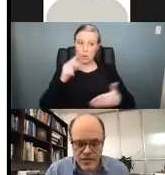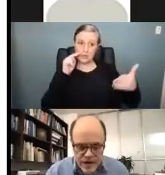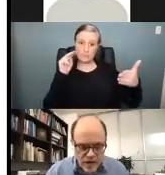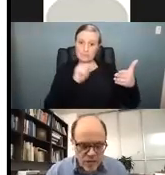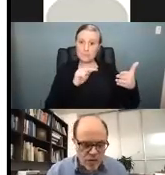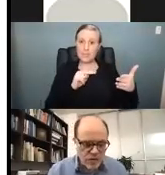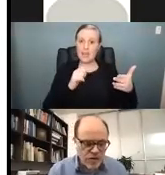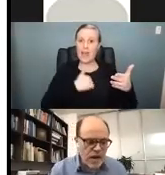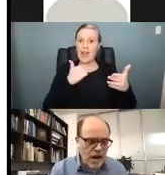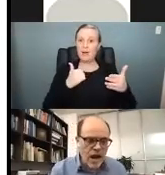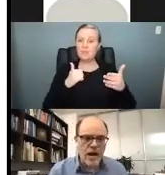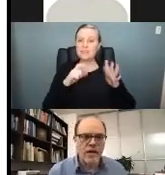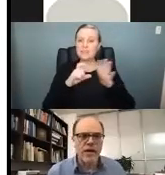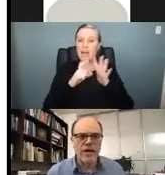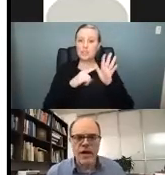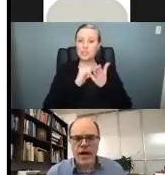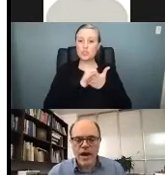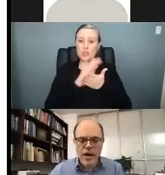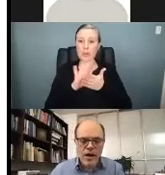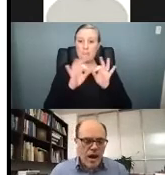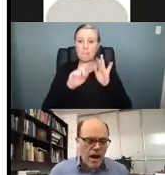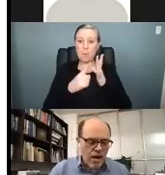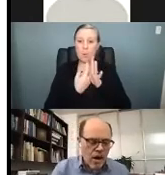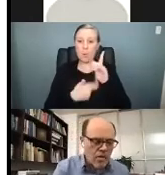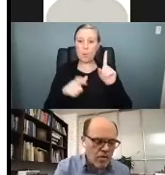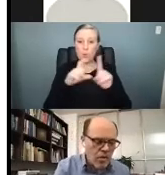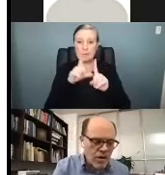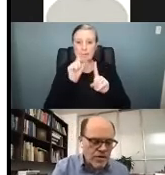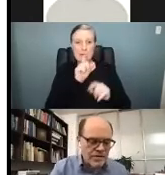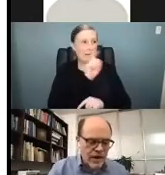dashboards that are there. I wanted to finish